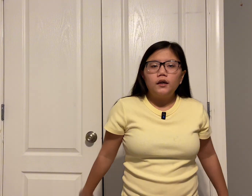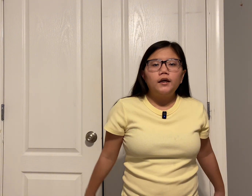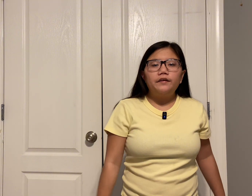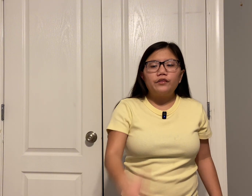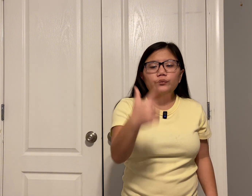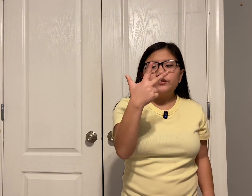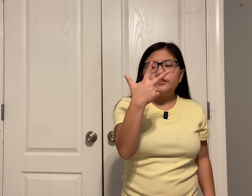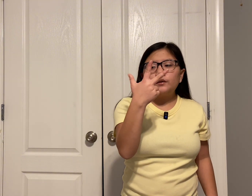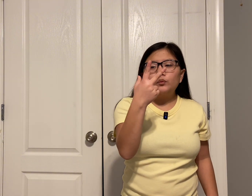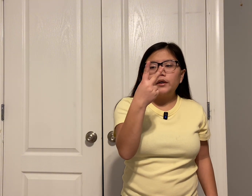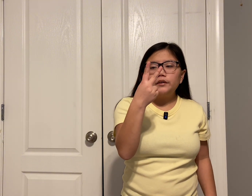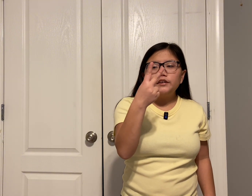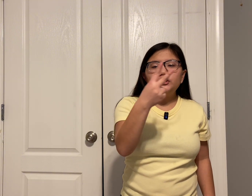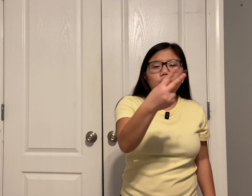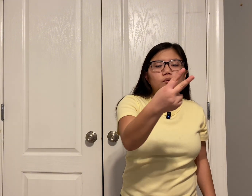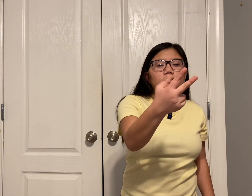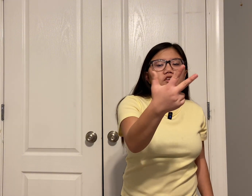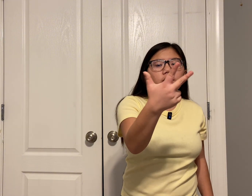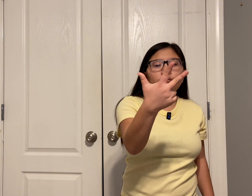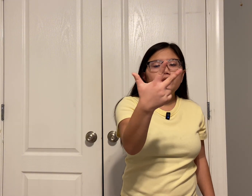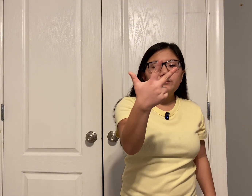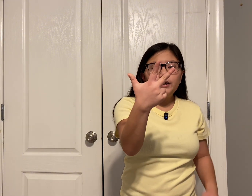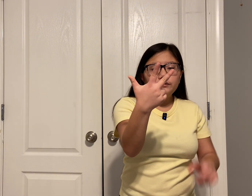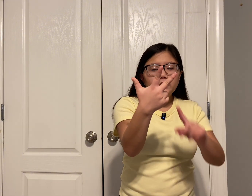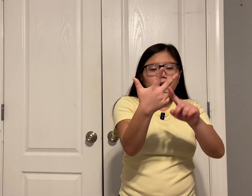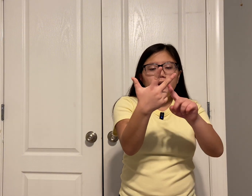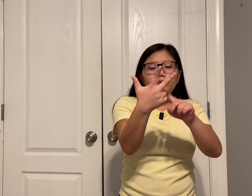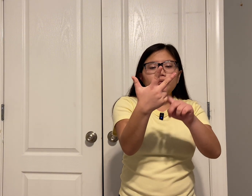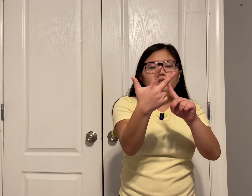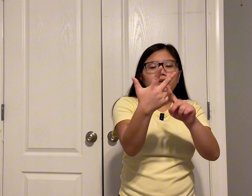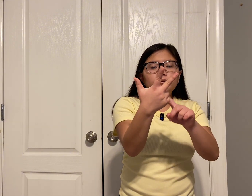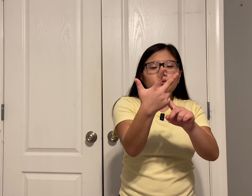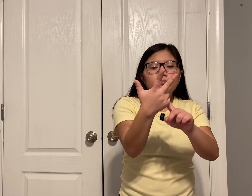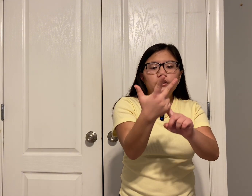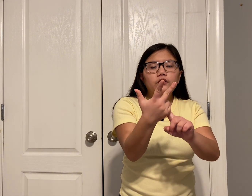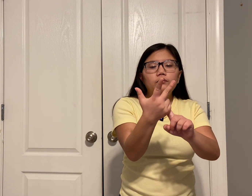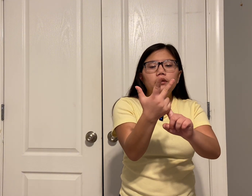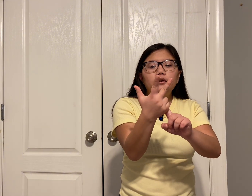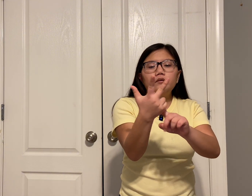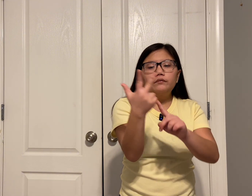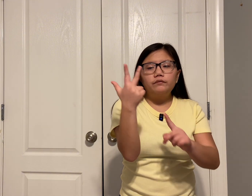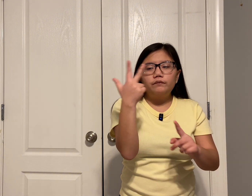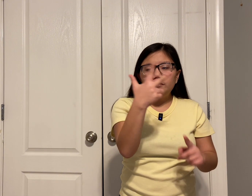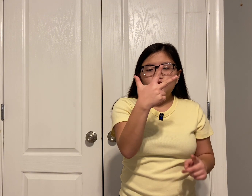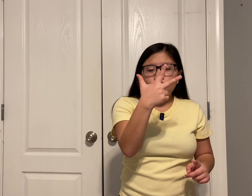And then three is the same way as two but just stick your thumb out and your ring finger and pinky should be in a fist.